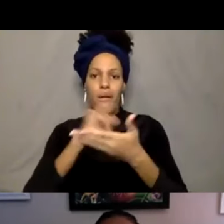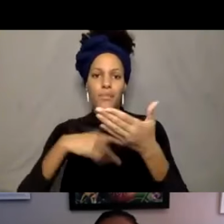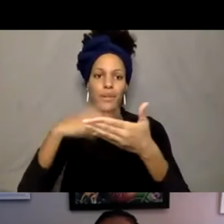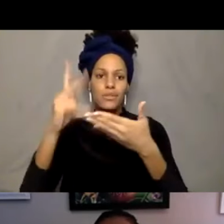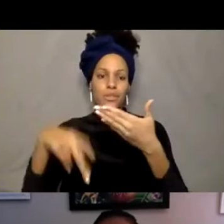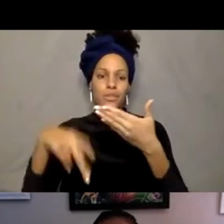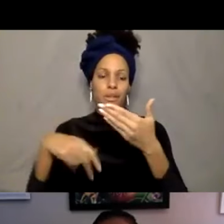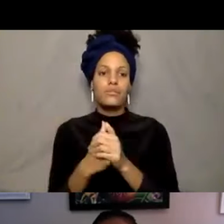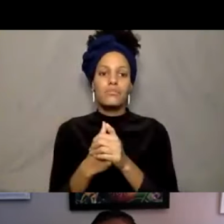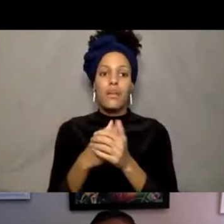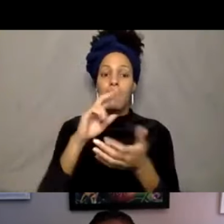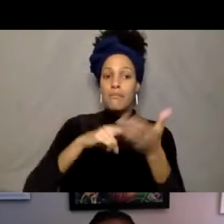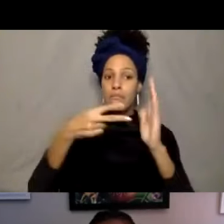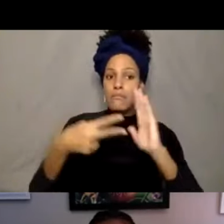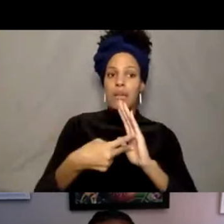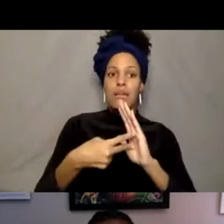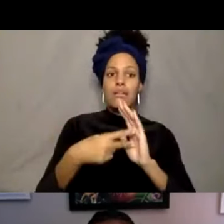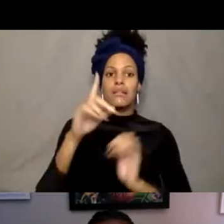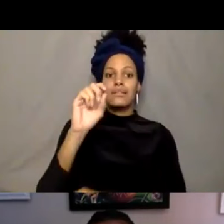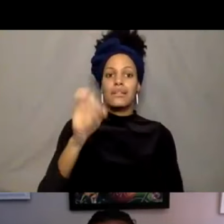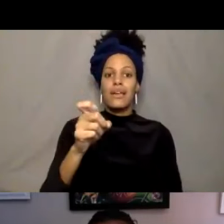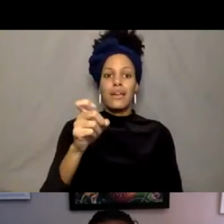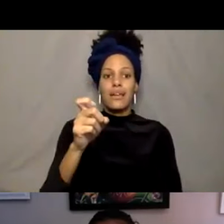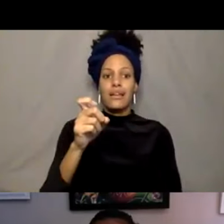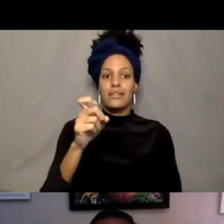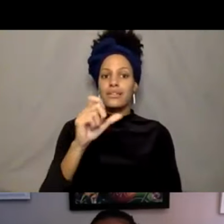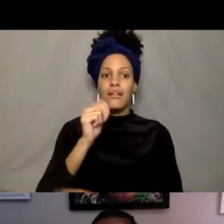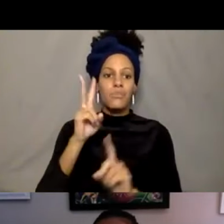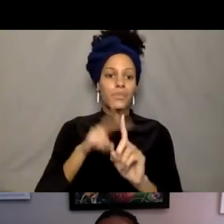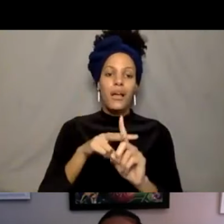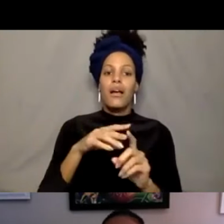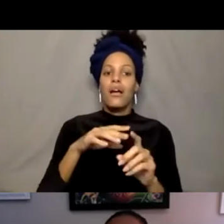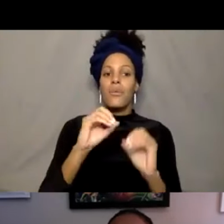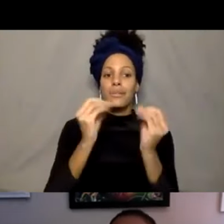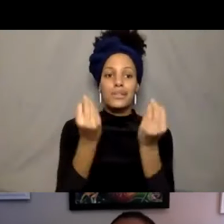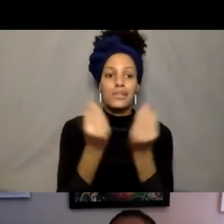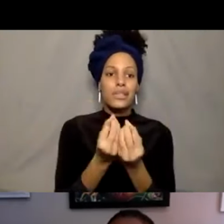A fiscal sponsor is a tax-exempt nonprofit organization that receives MRAC grant monies